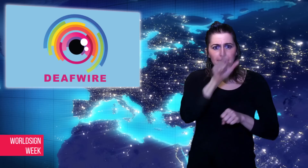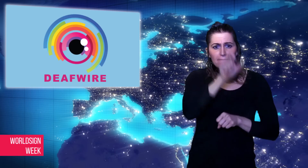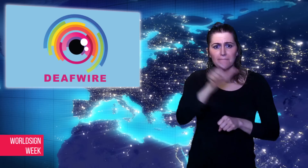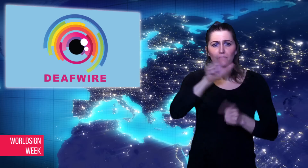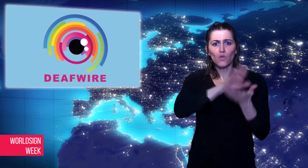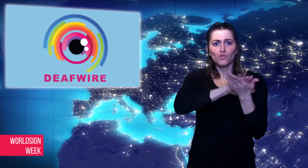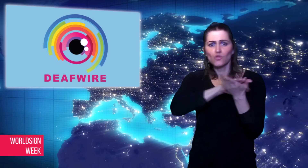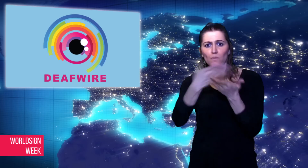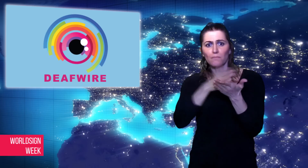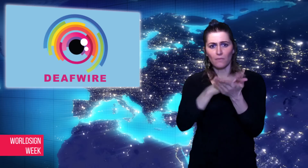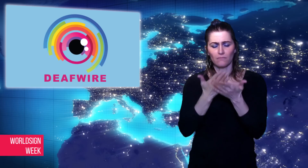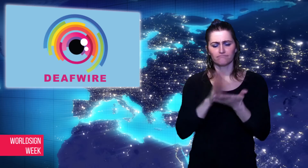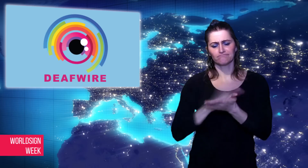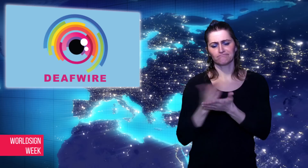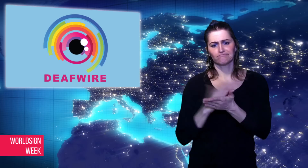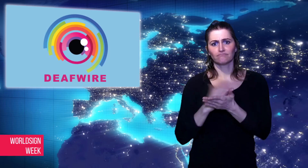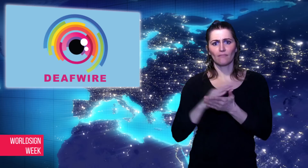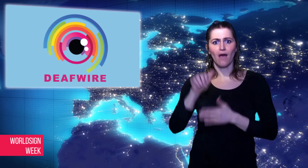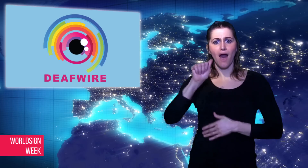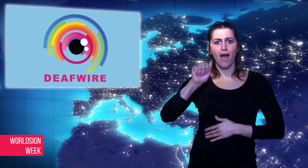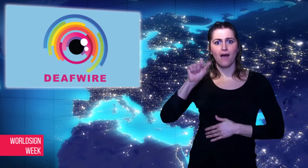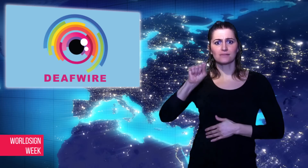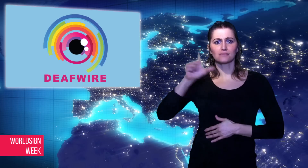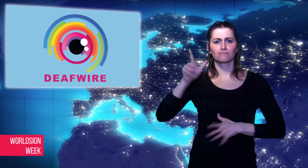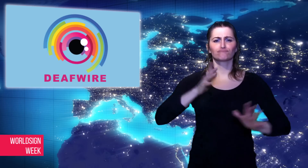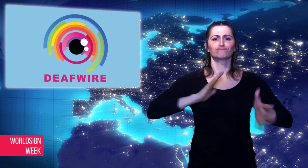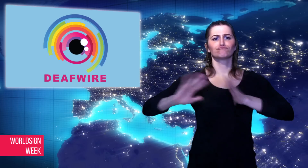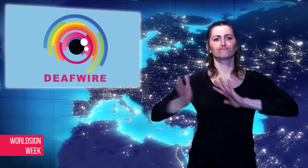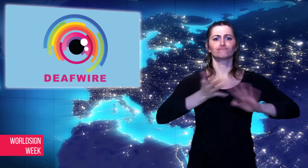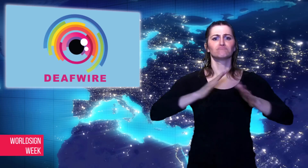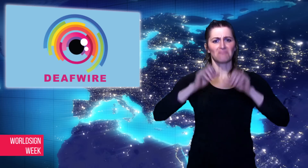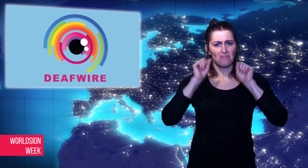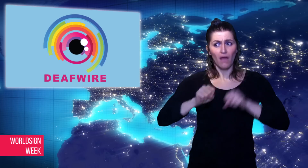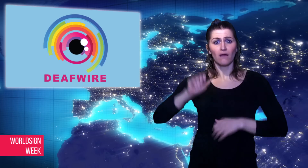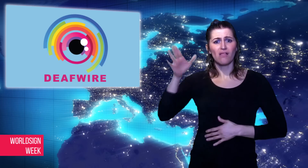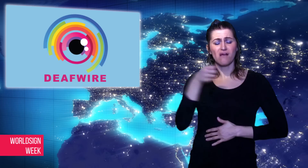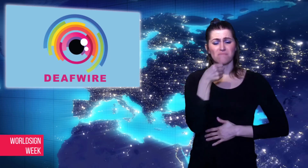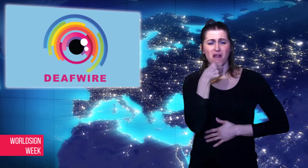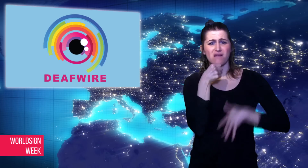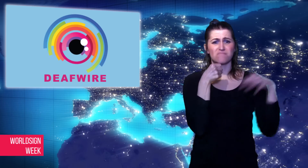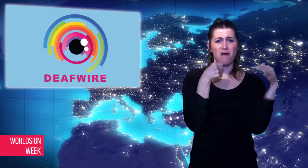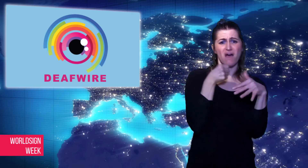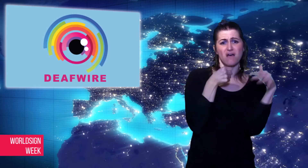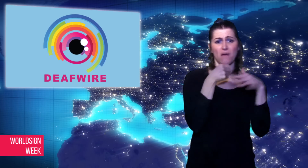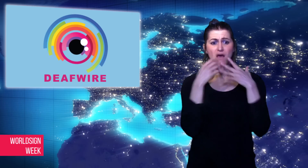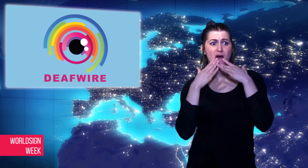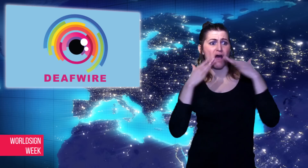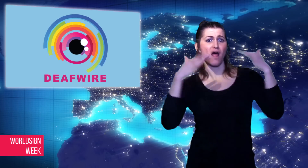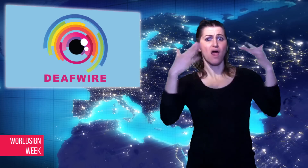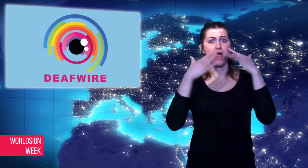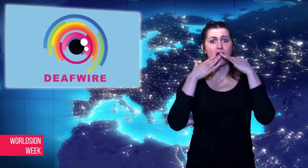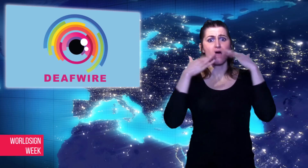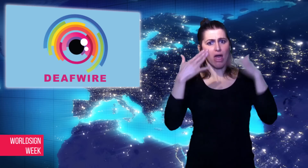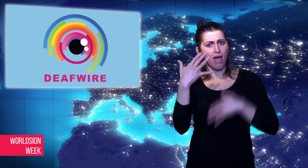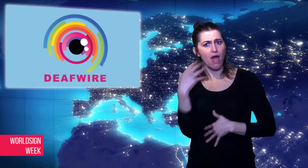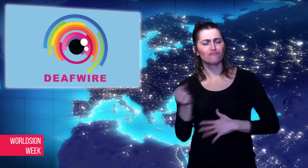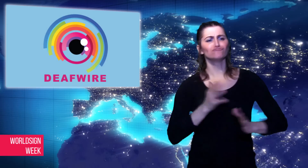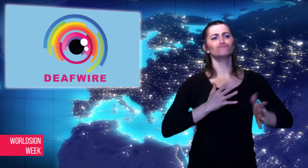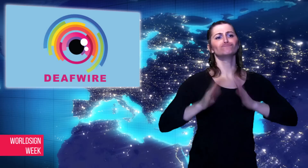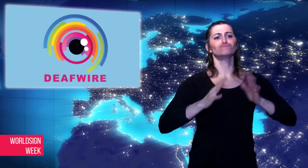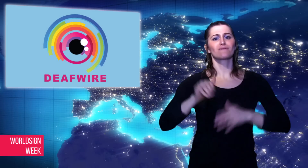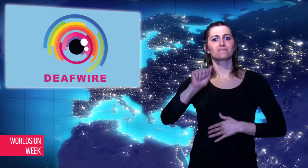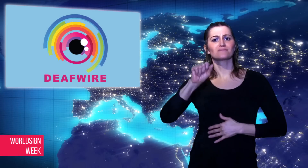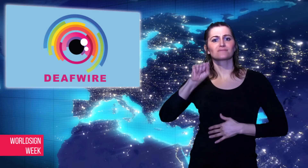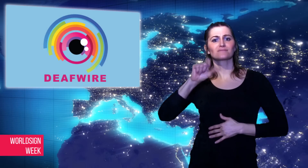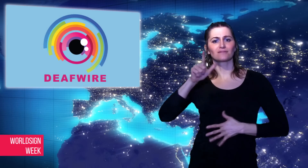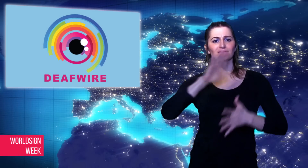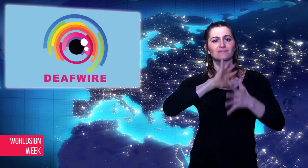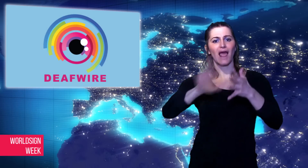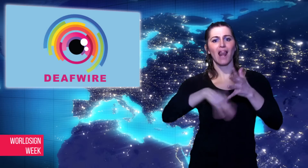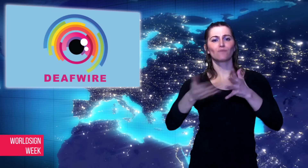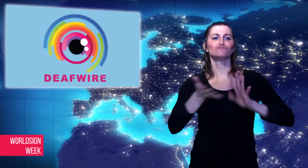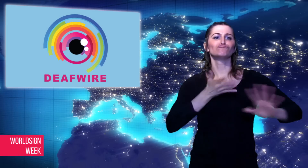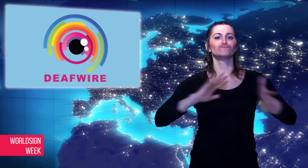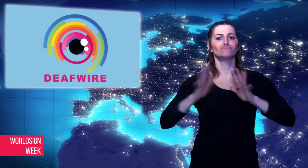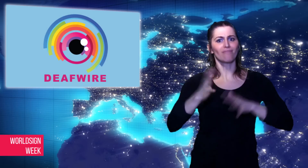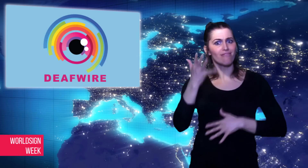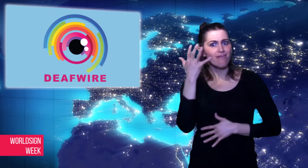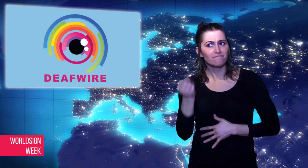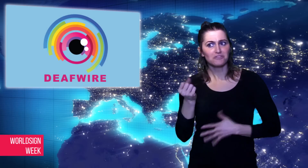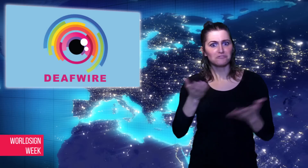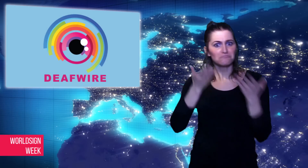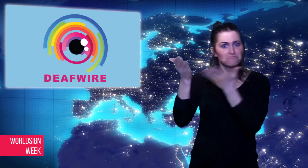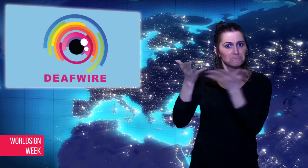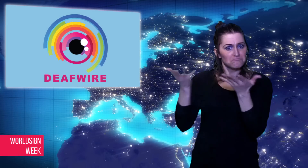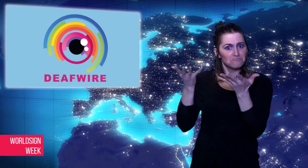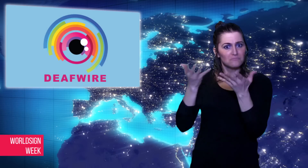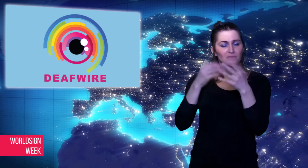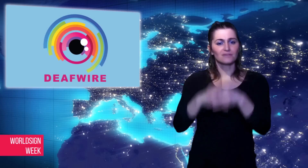do ASL renditions of his songs.